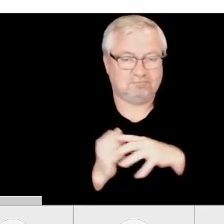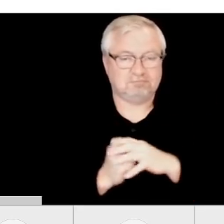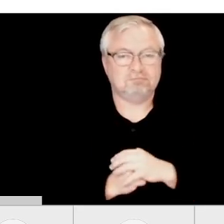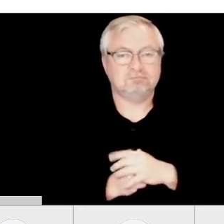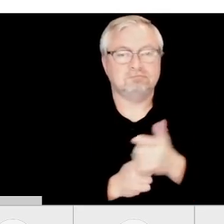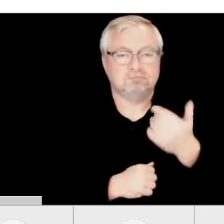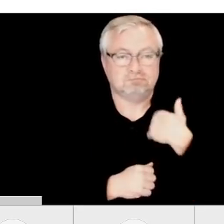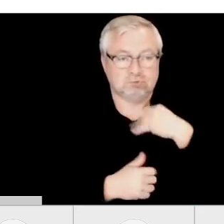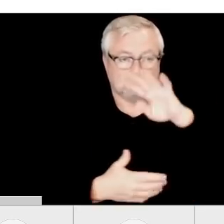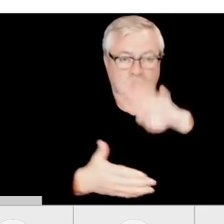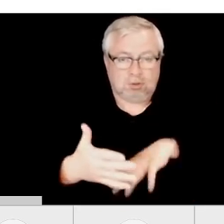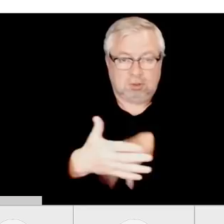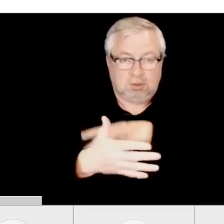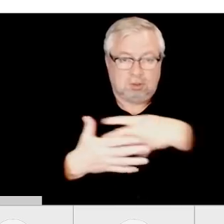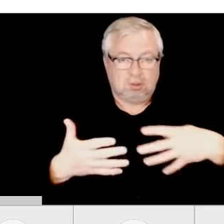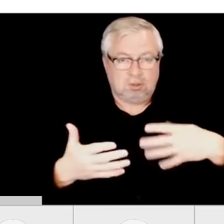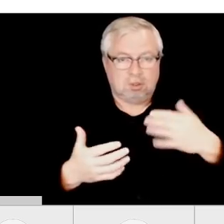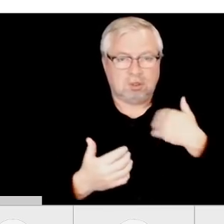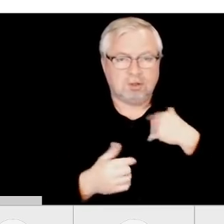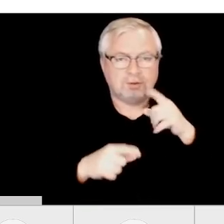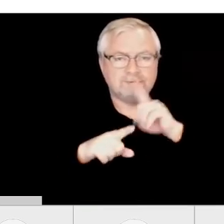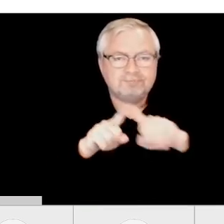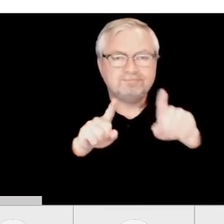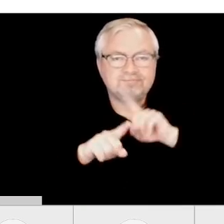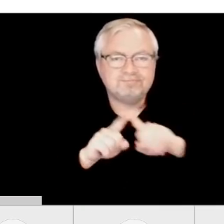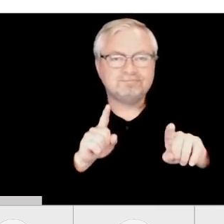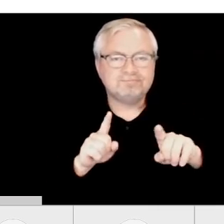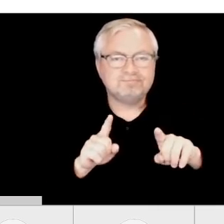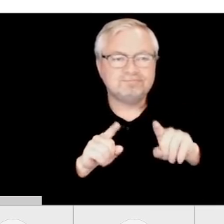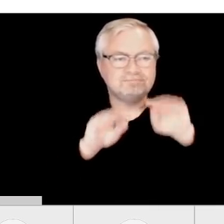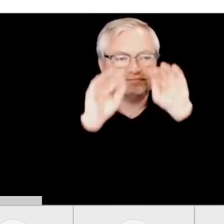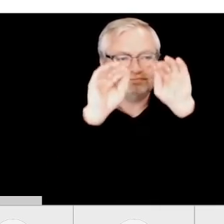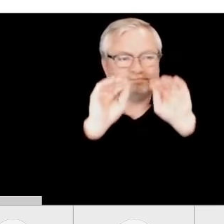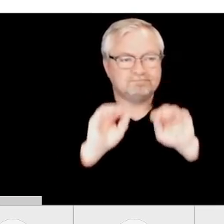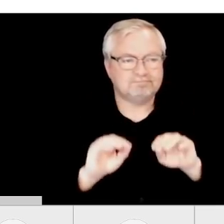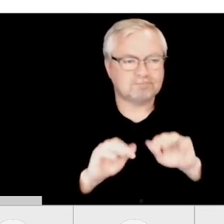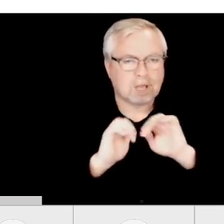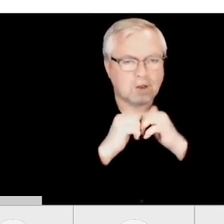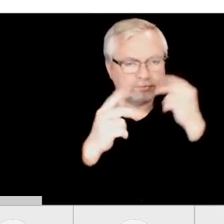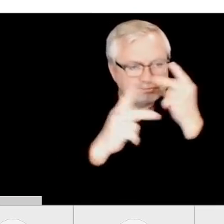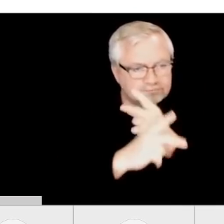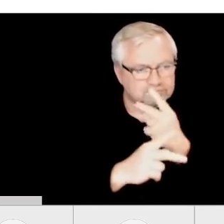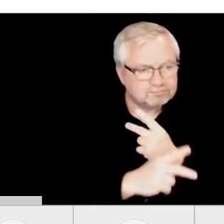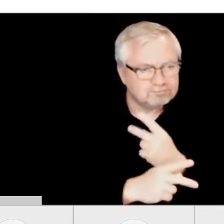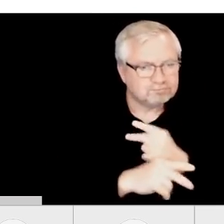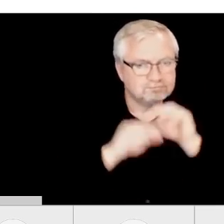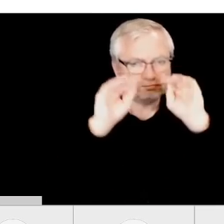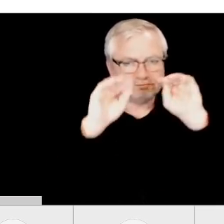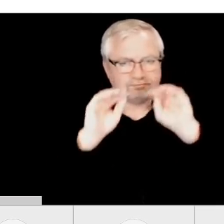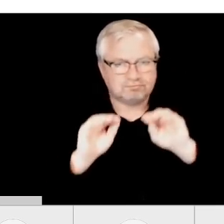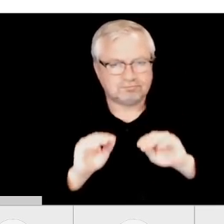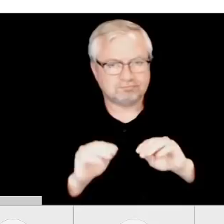the model to accommodate as I said, mortality outside of hospital care and